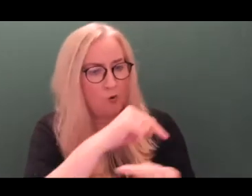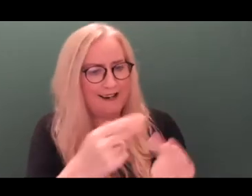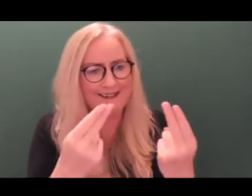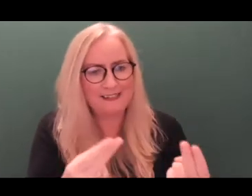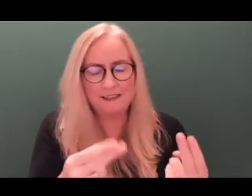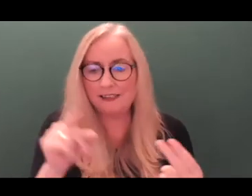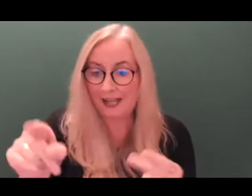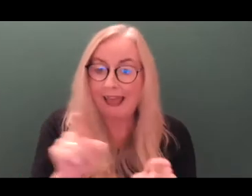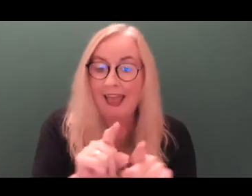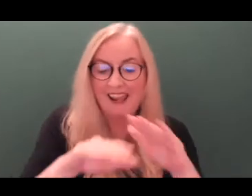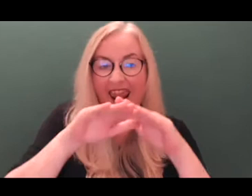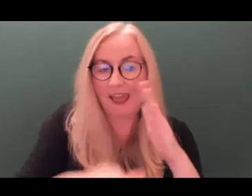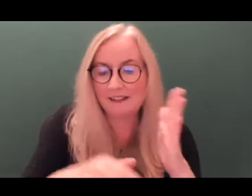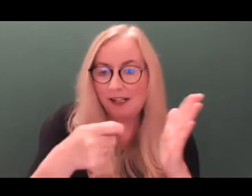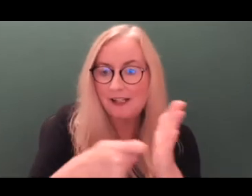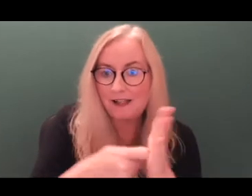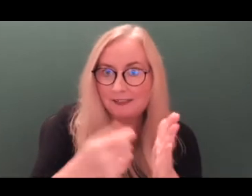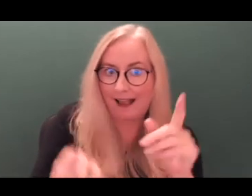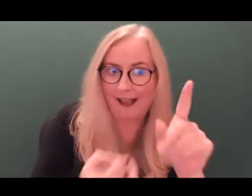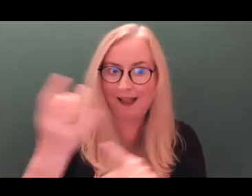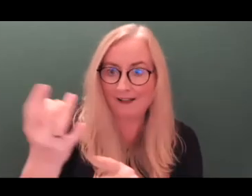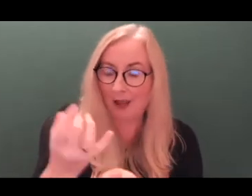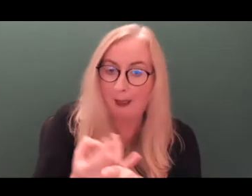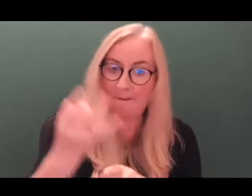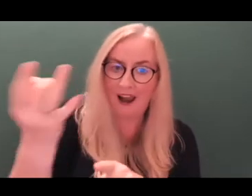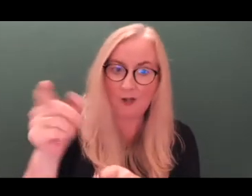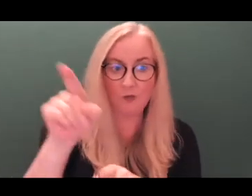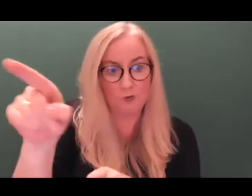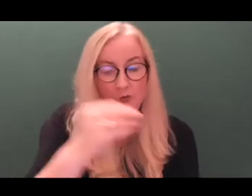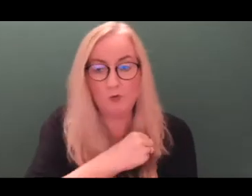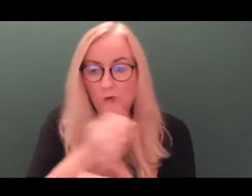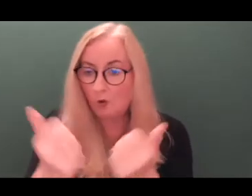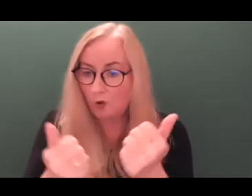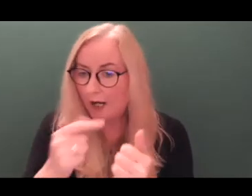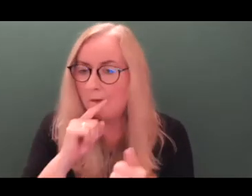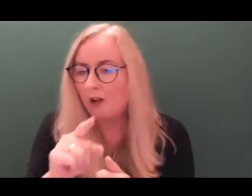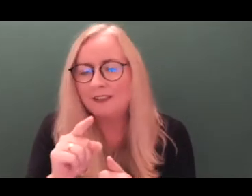the costs of bringing an application to court. While it's unlikely there will be an office